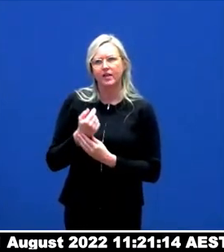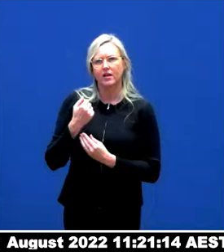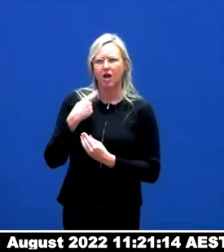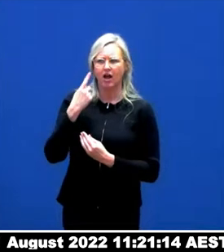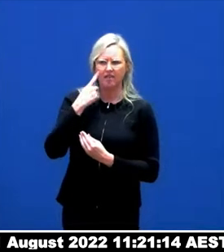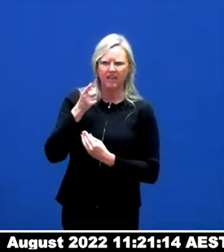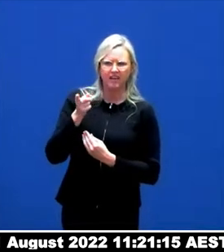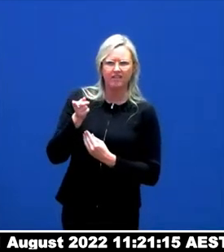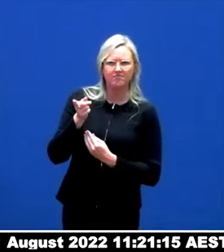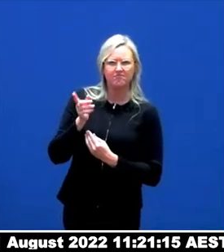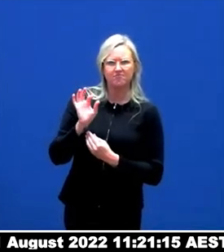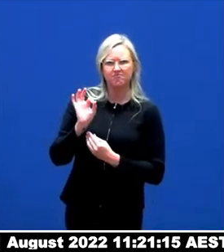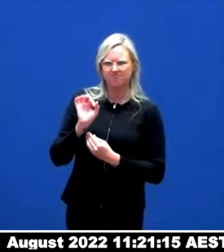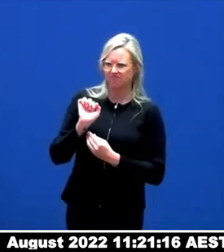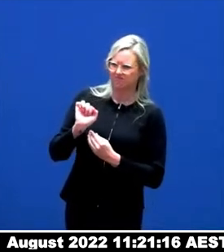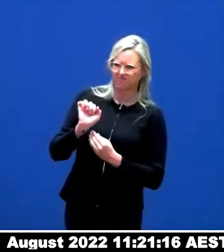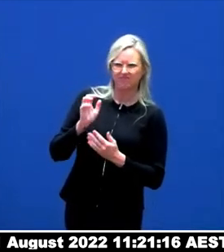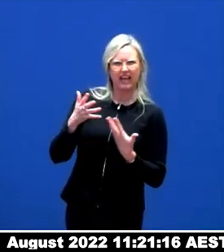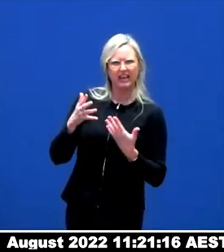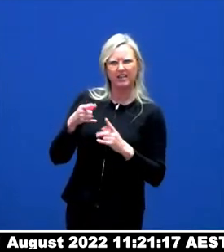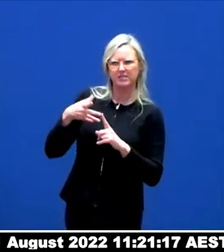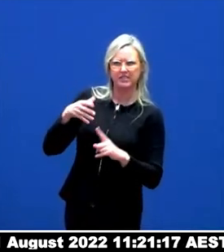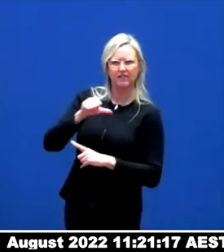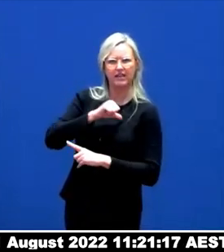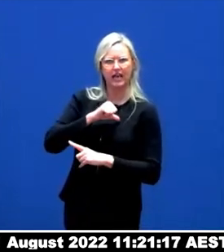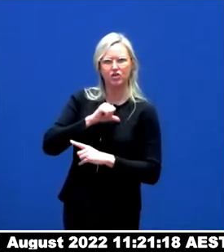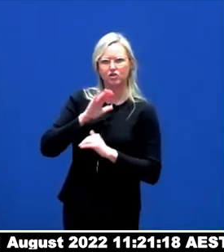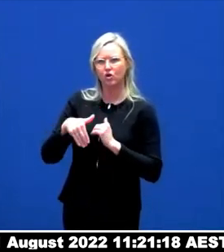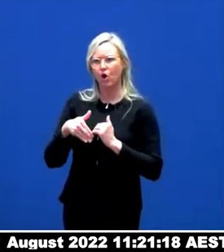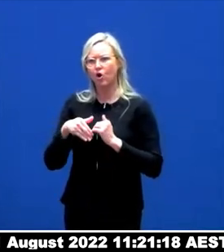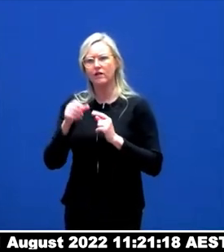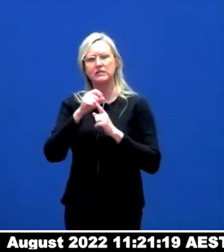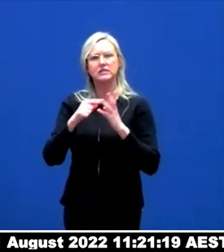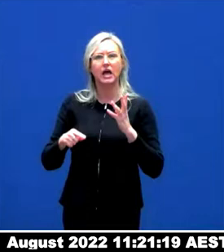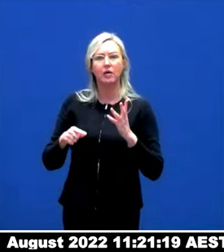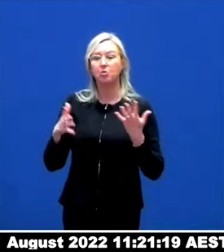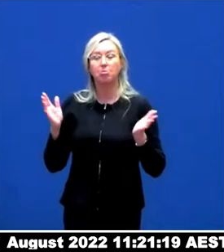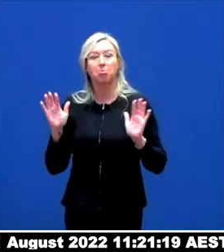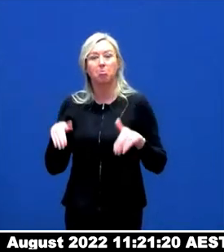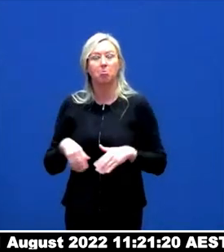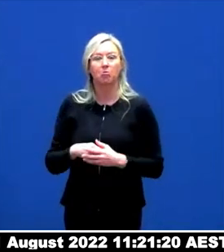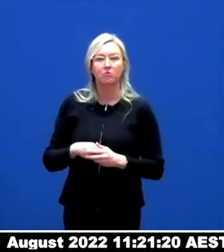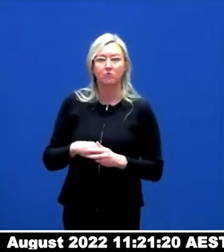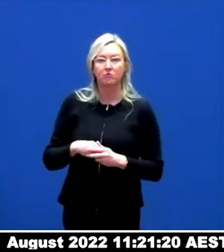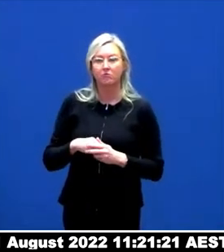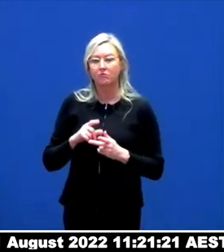of what an attitude is to this disabled person or - or person who - who was seeing a